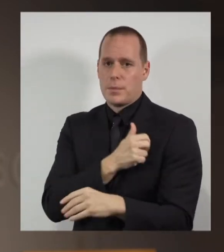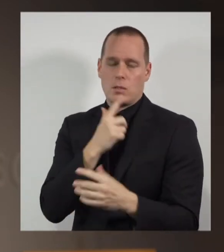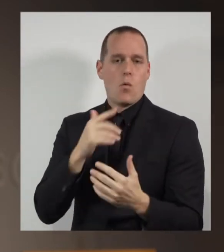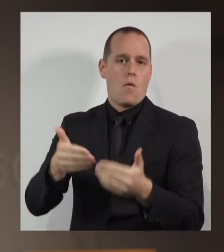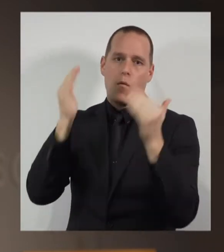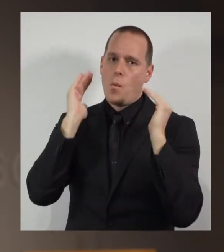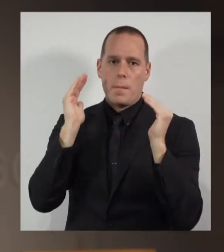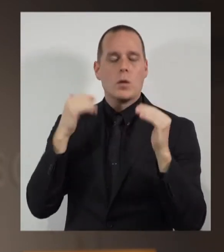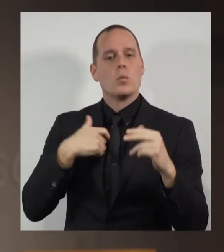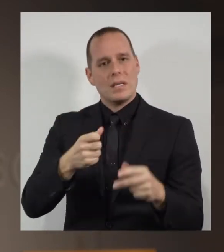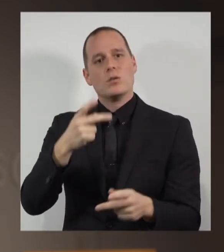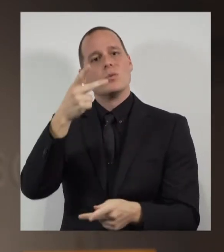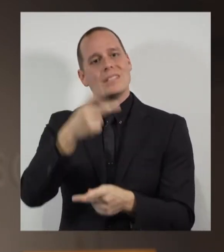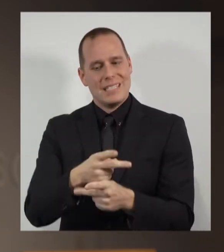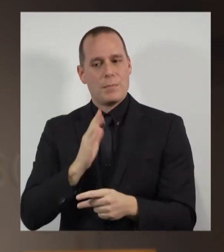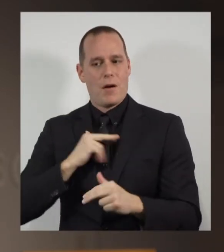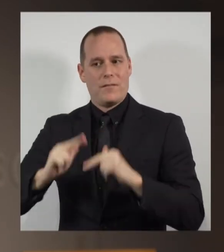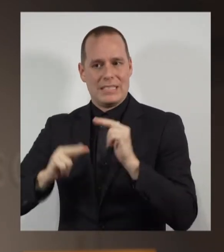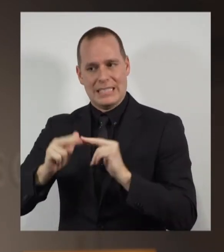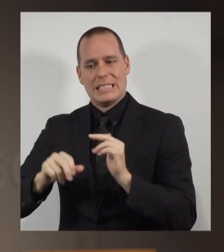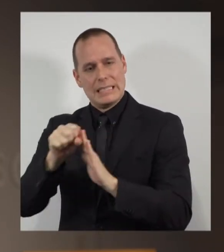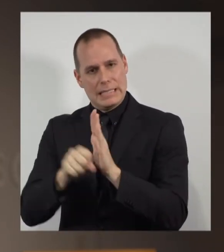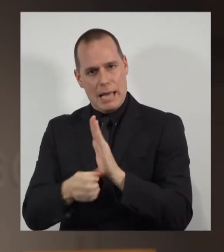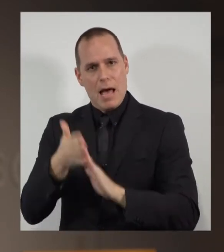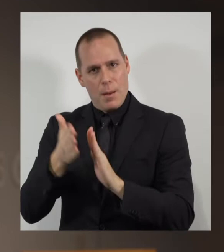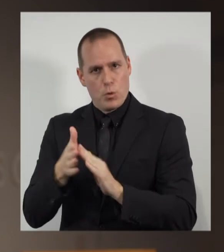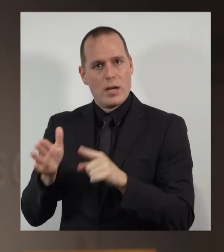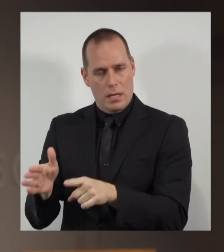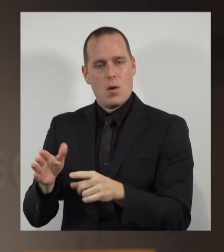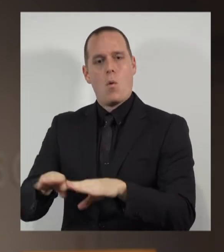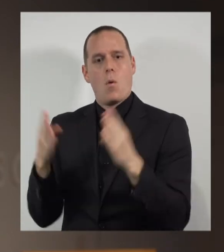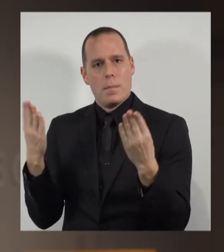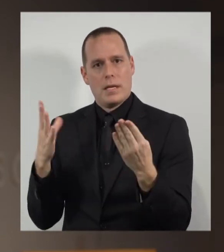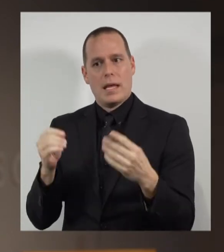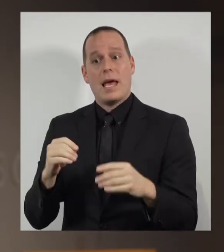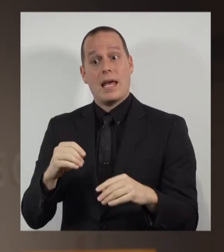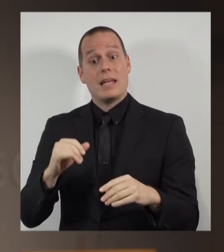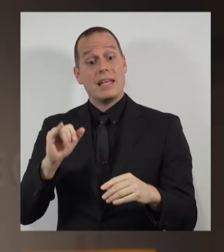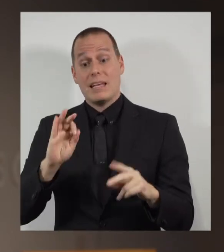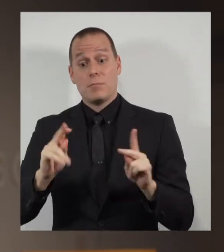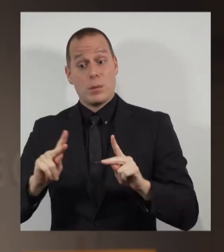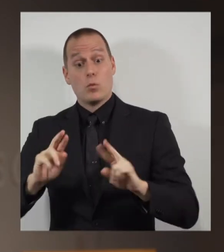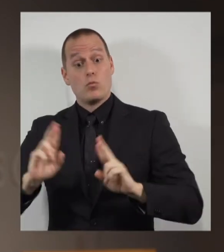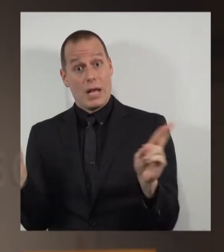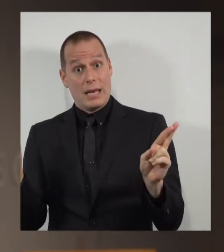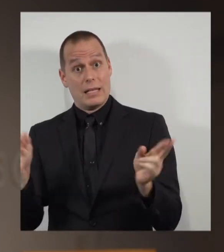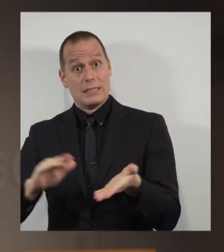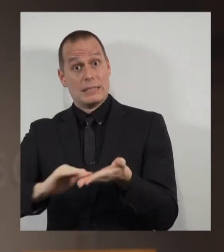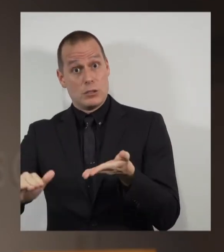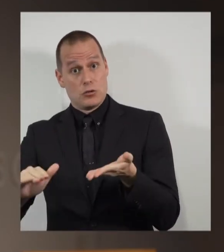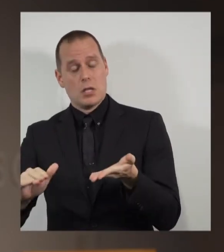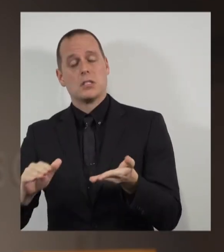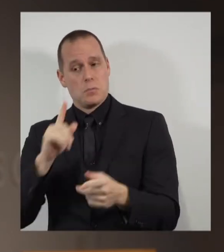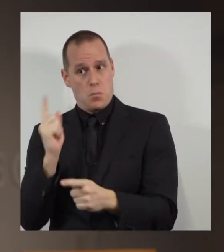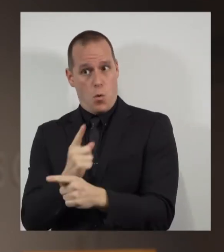We must keep admissions at our state facilities open and discharging people to the community when appropriate.